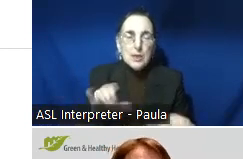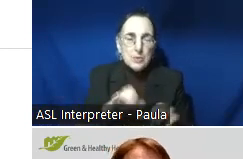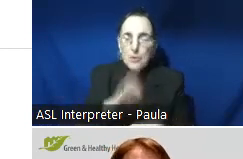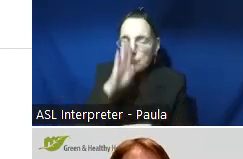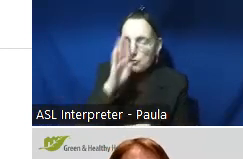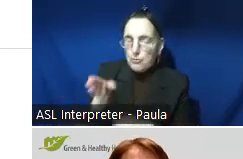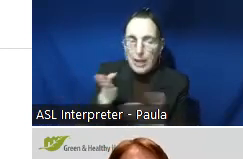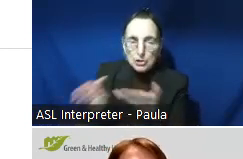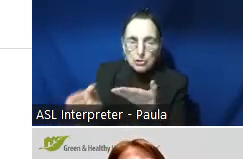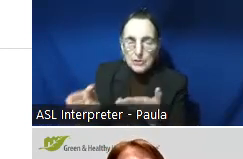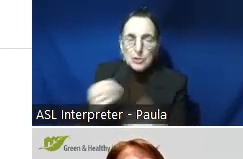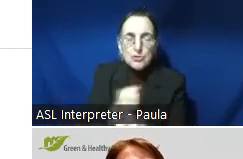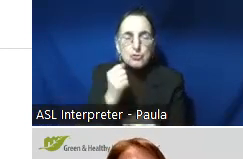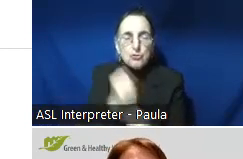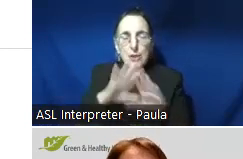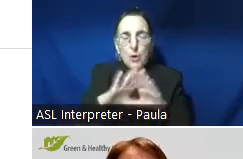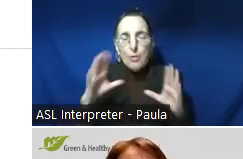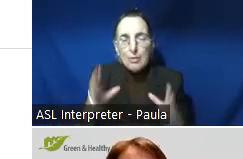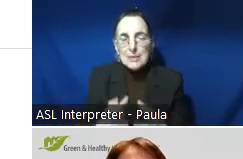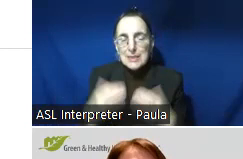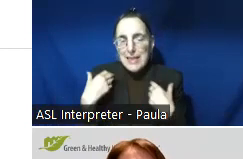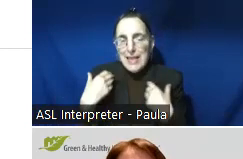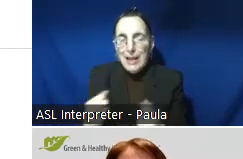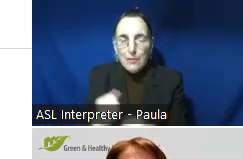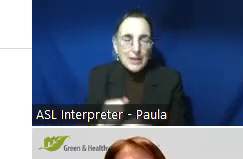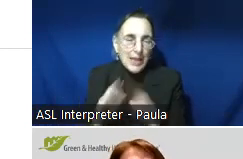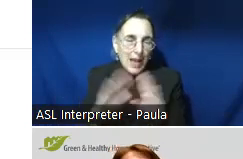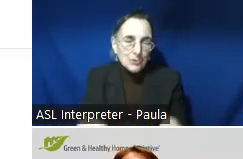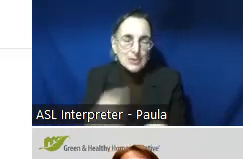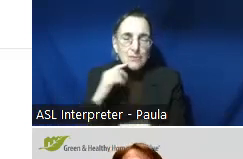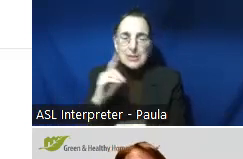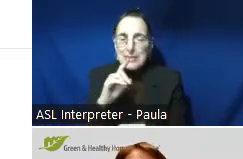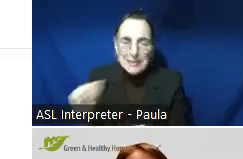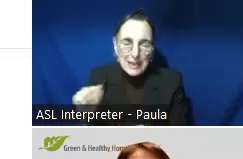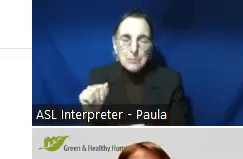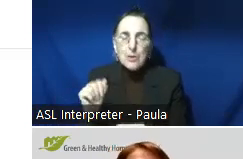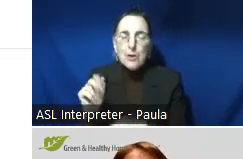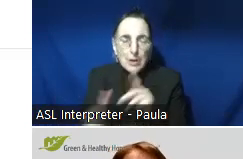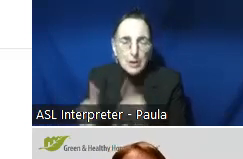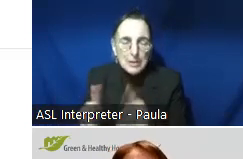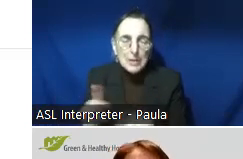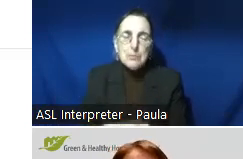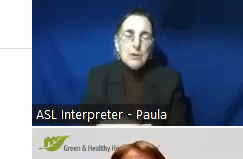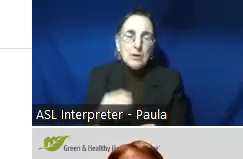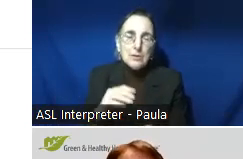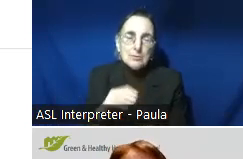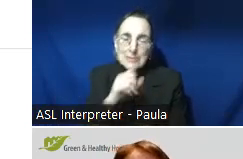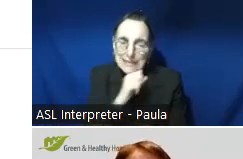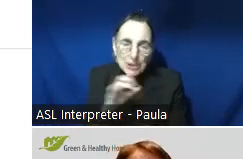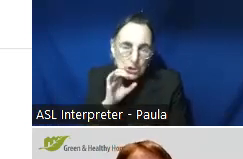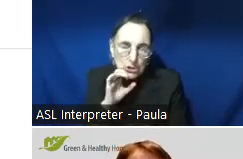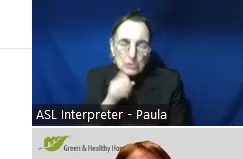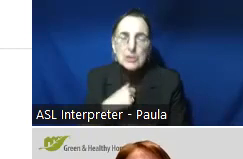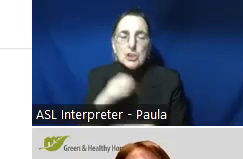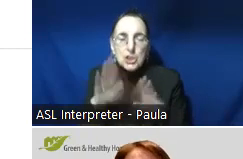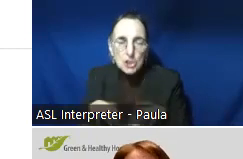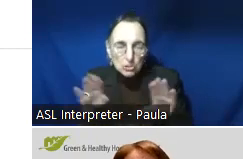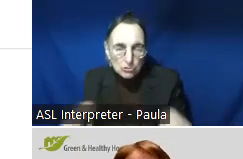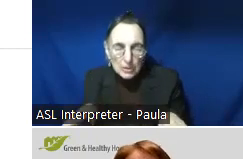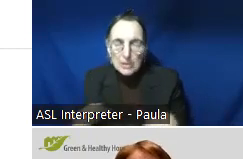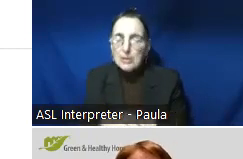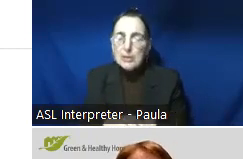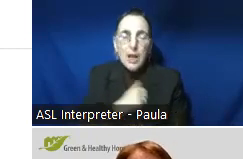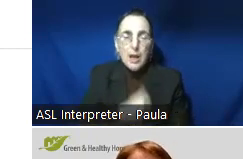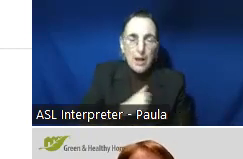healthy housing for disabled individuals and seniors or children, I apologize for the sound.